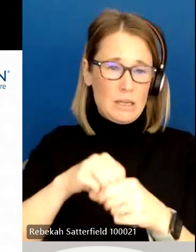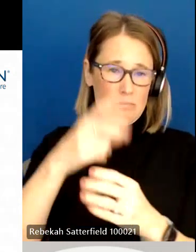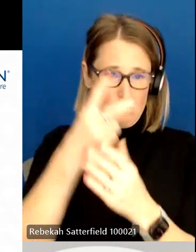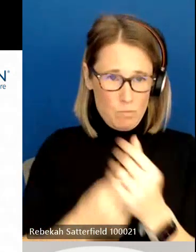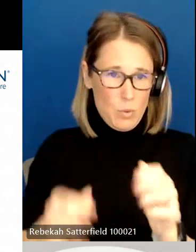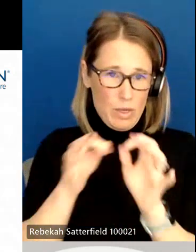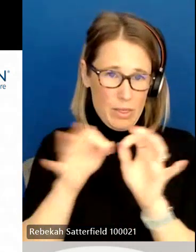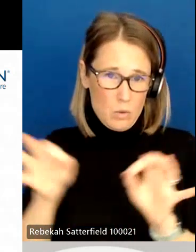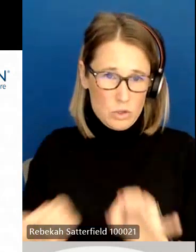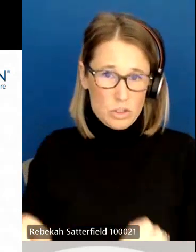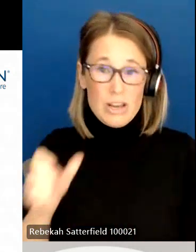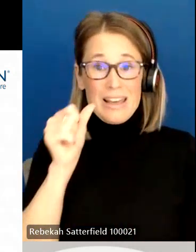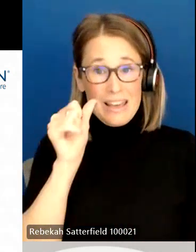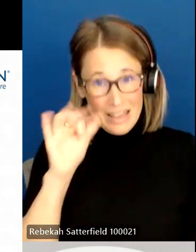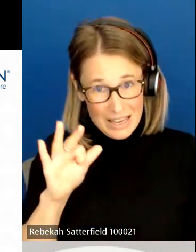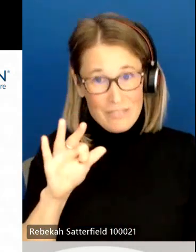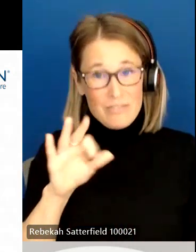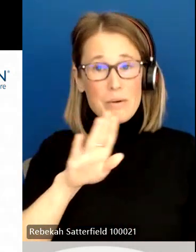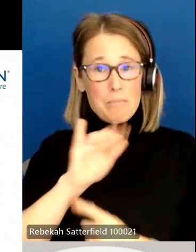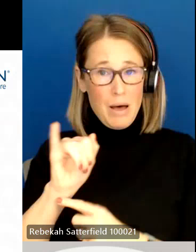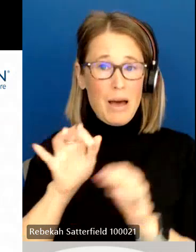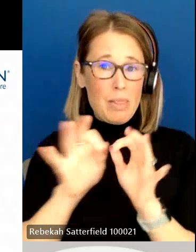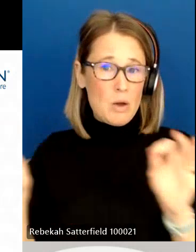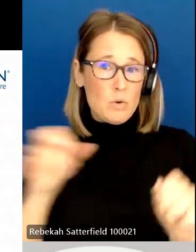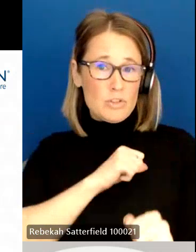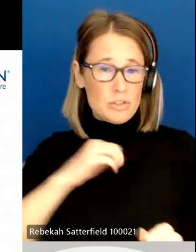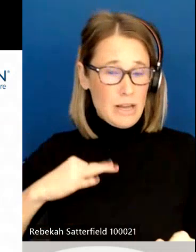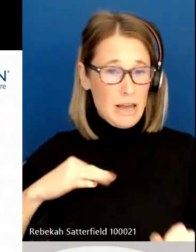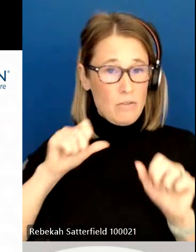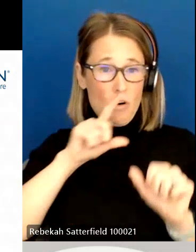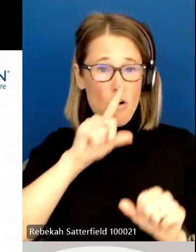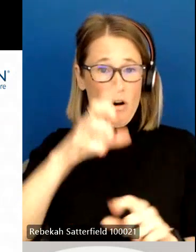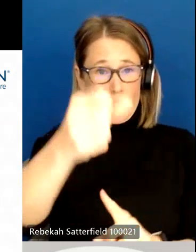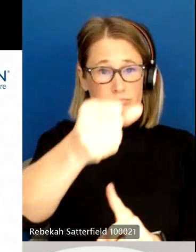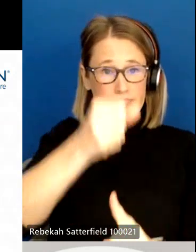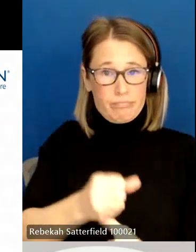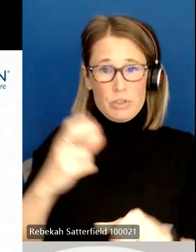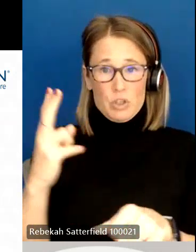providers and staff are utilized to serve formally as interpreters or translators then they must